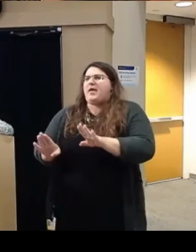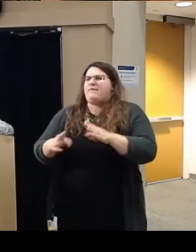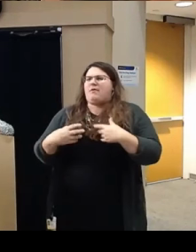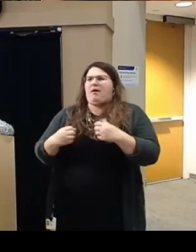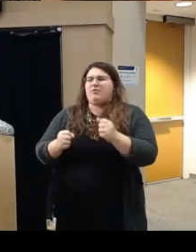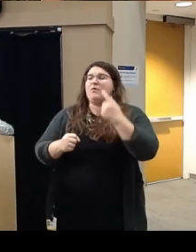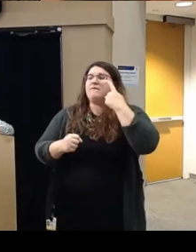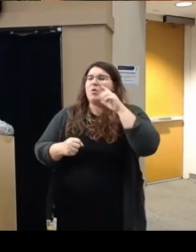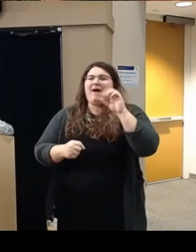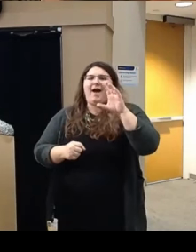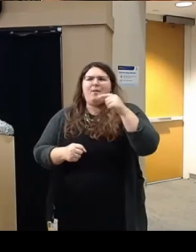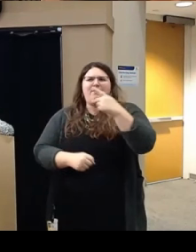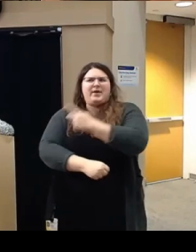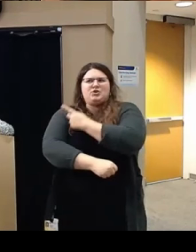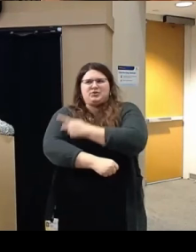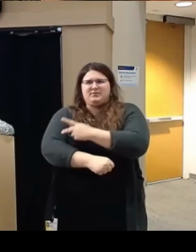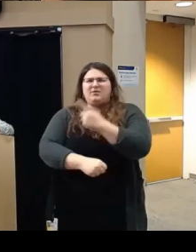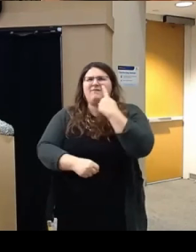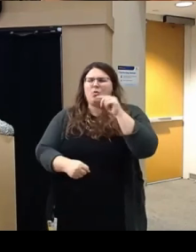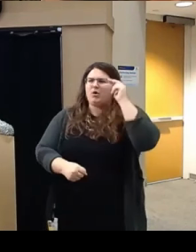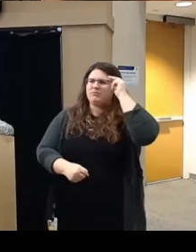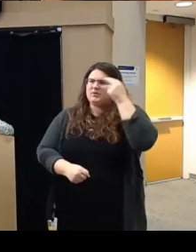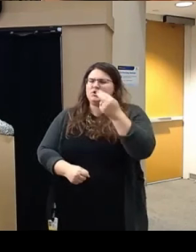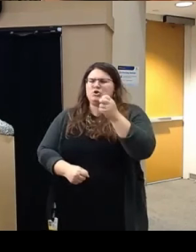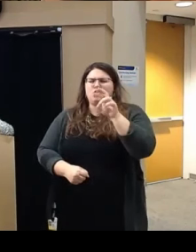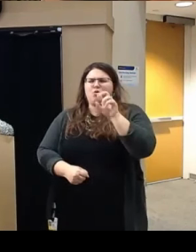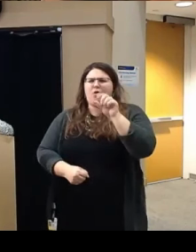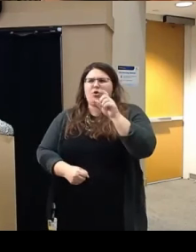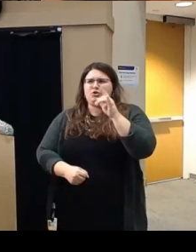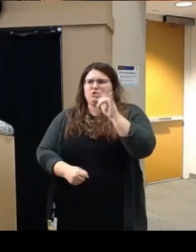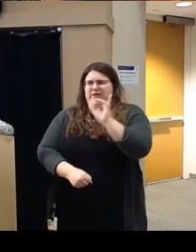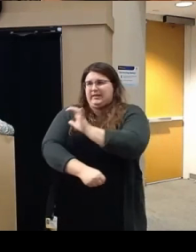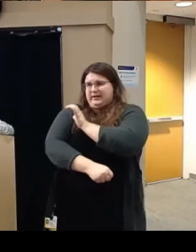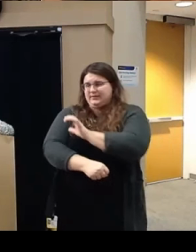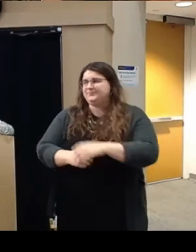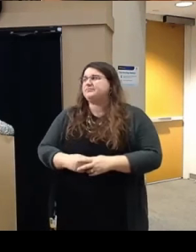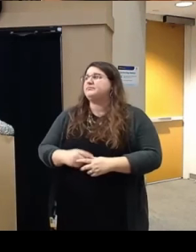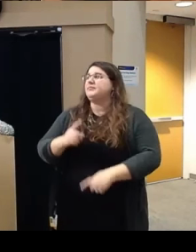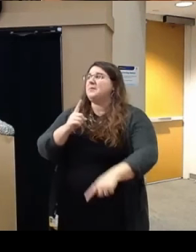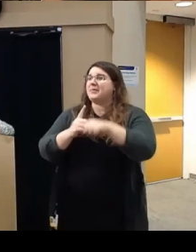outpatient neurology uh child neurology clinic uh in addition she has leadership roles within